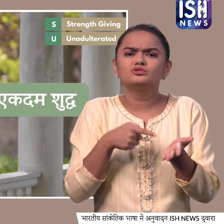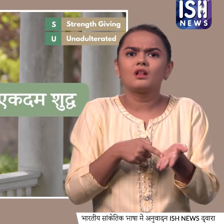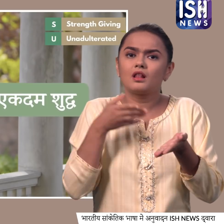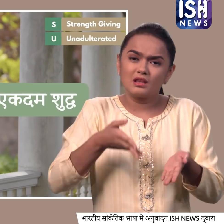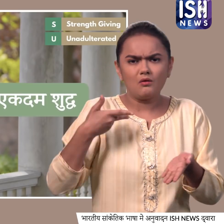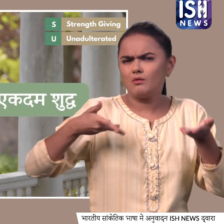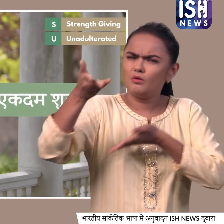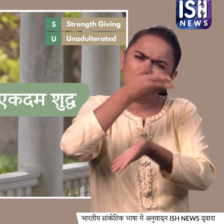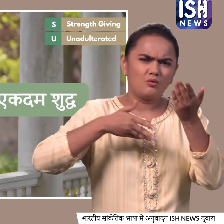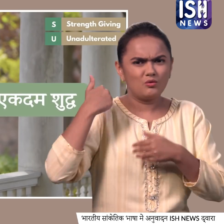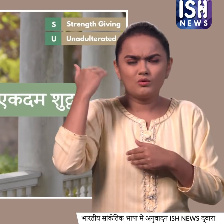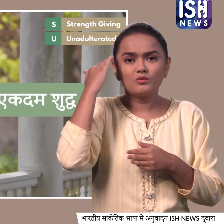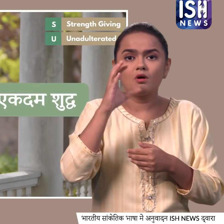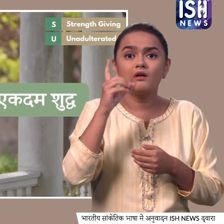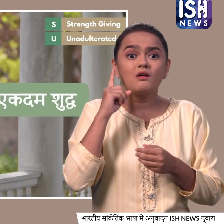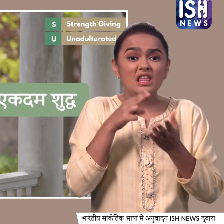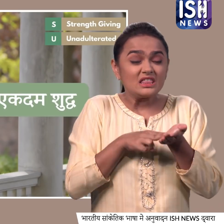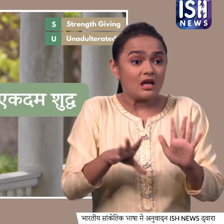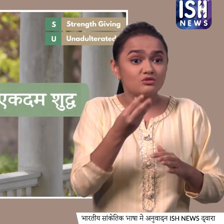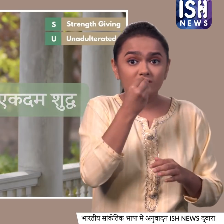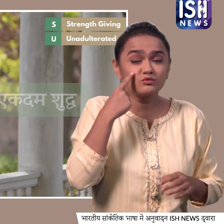These days many of us are hunting for organic food